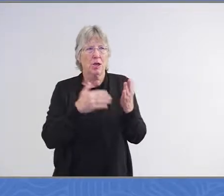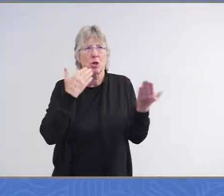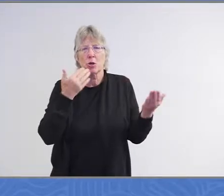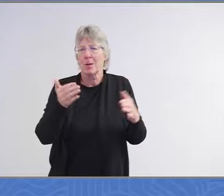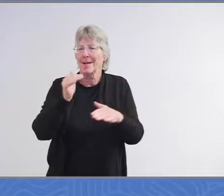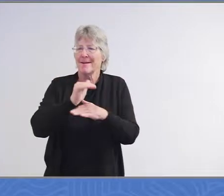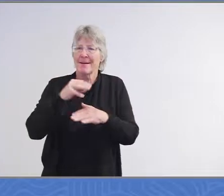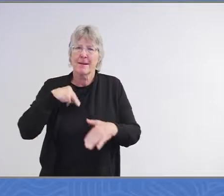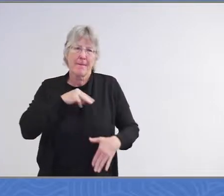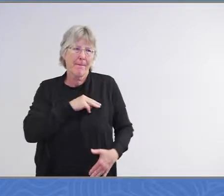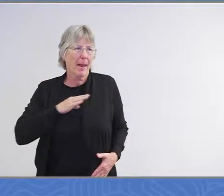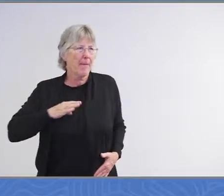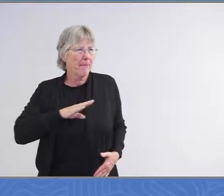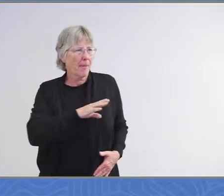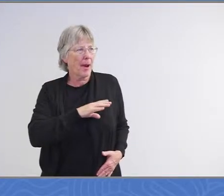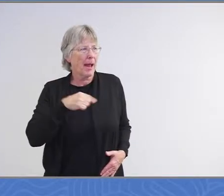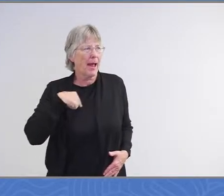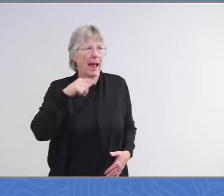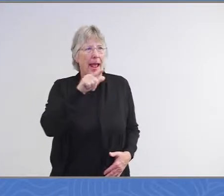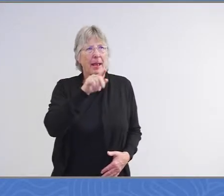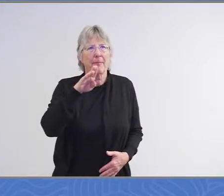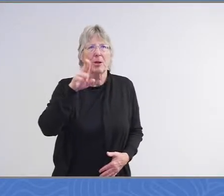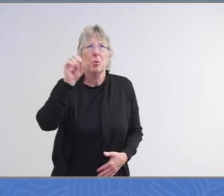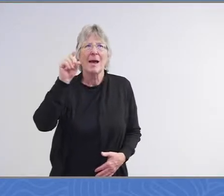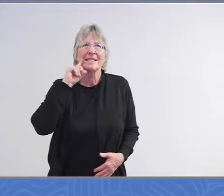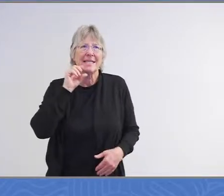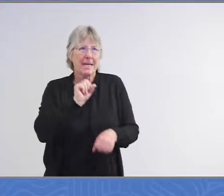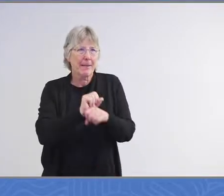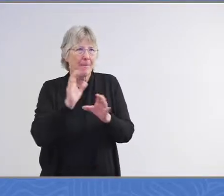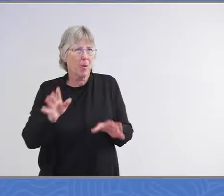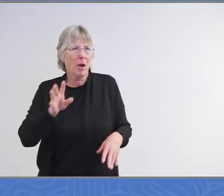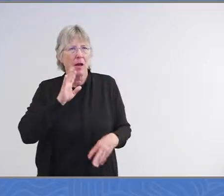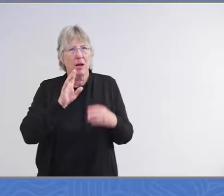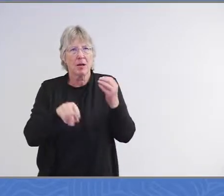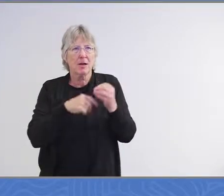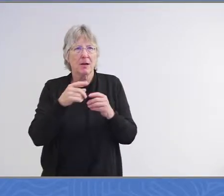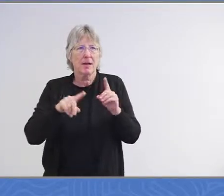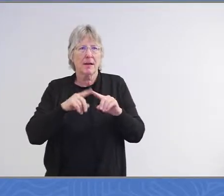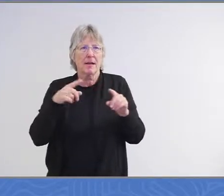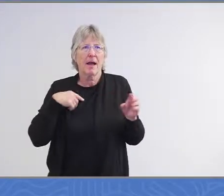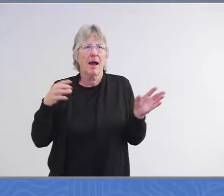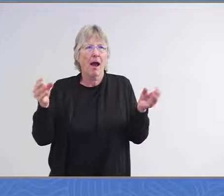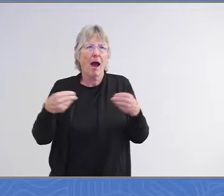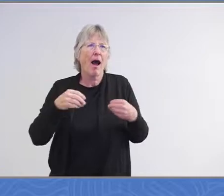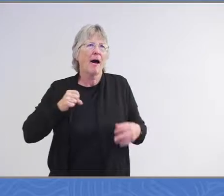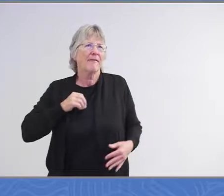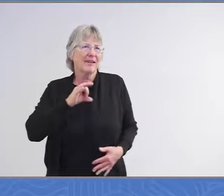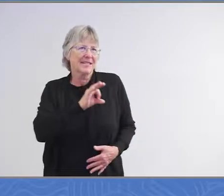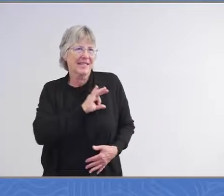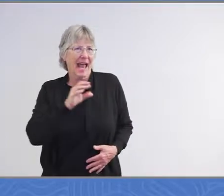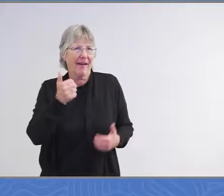I am an LBUSD employee. I want to address office staff and administrators having the option to work from home.